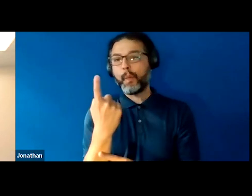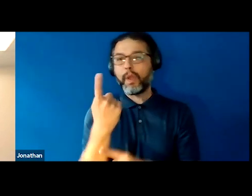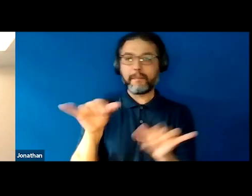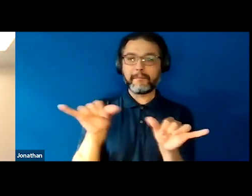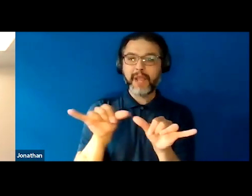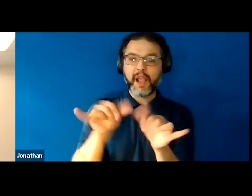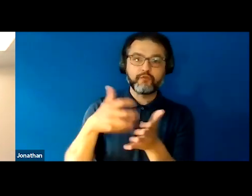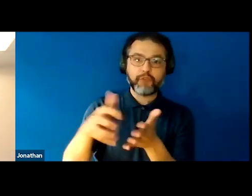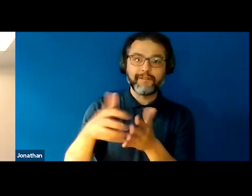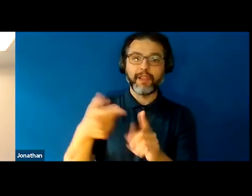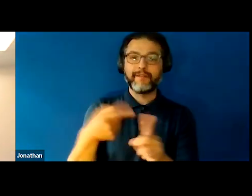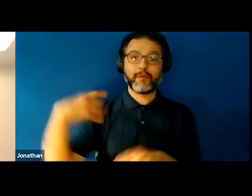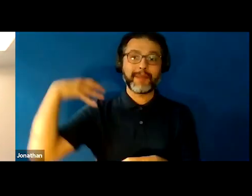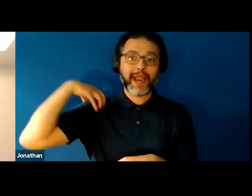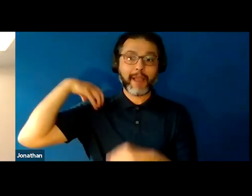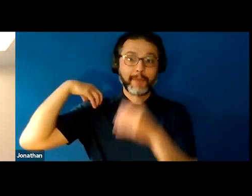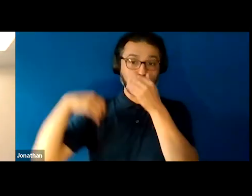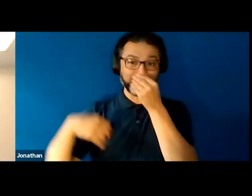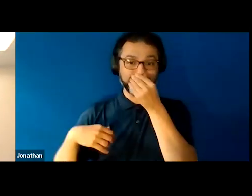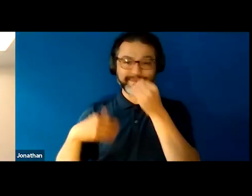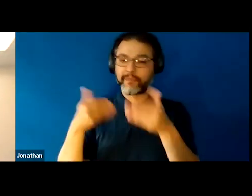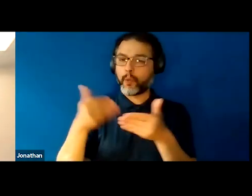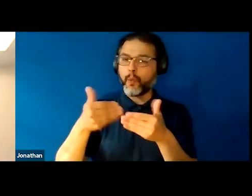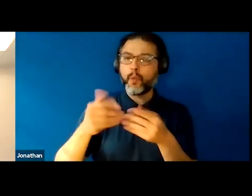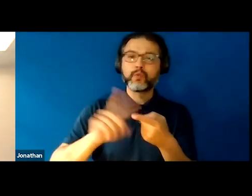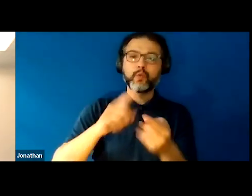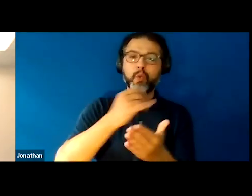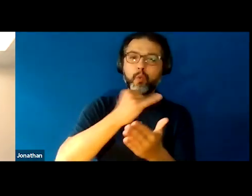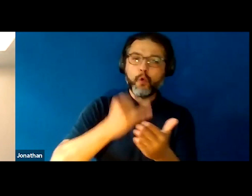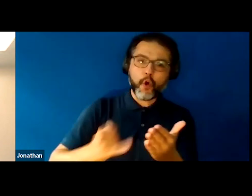Capitol, very close to an arts and entertainment district, close to a new metro station as